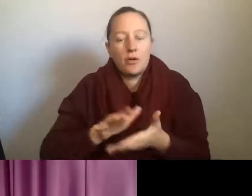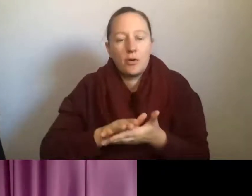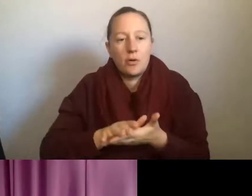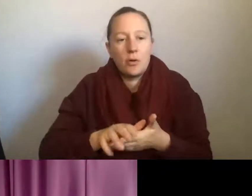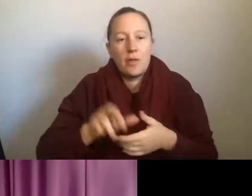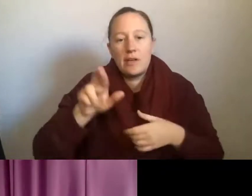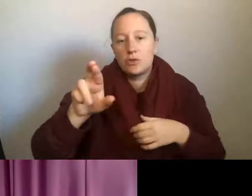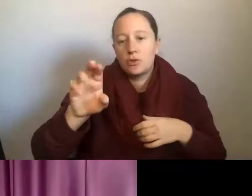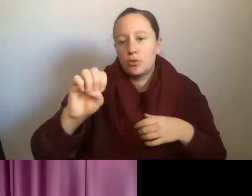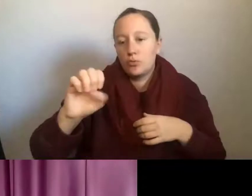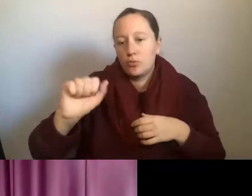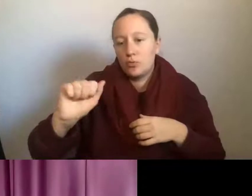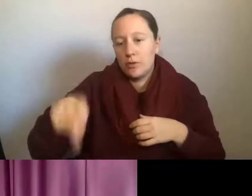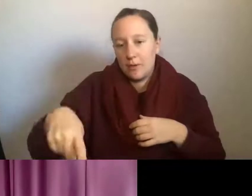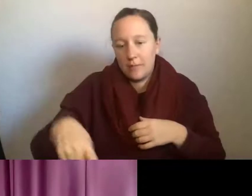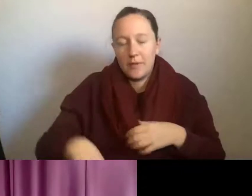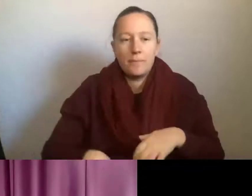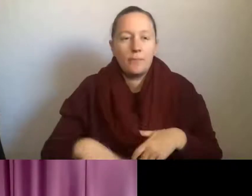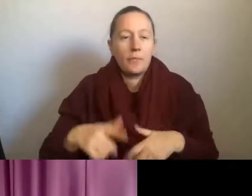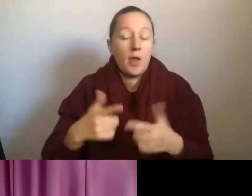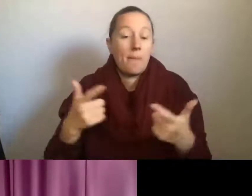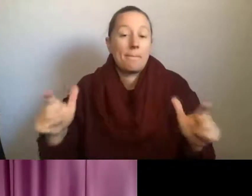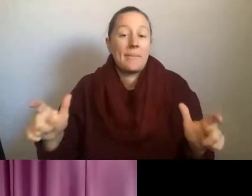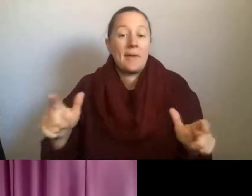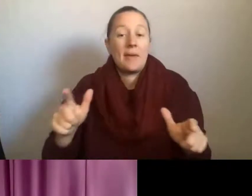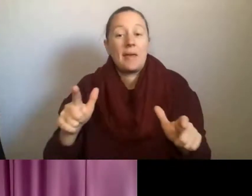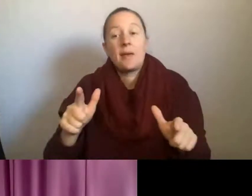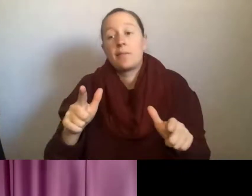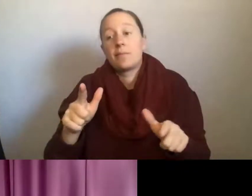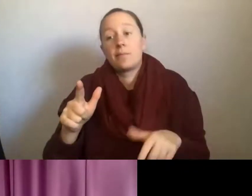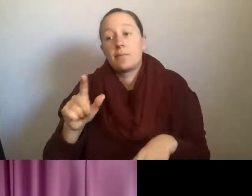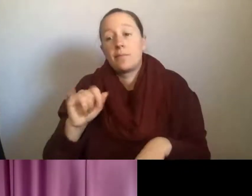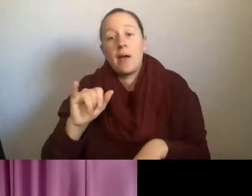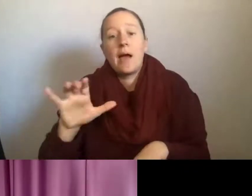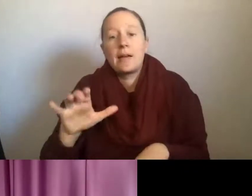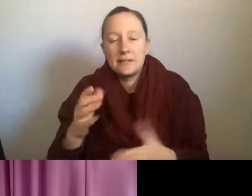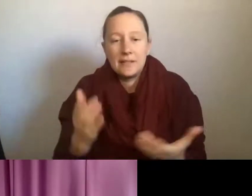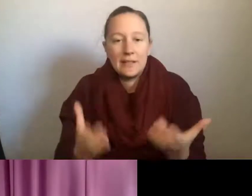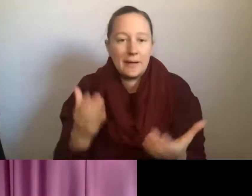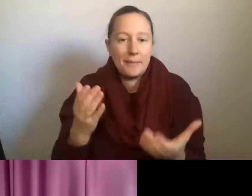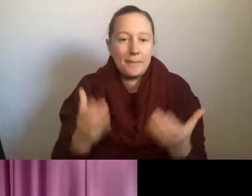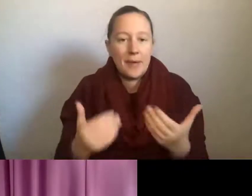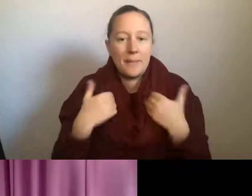Although a larger institution may have some components that are one or the other,